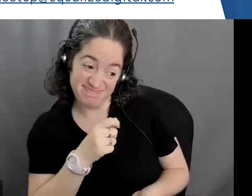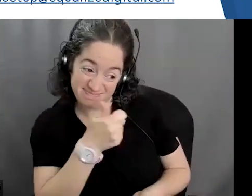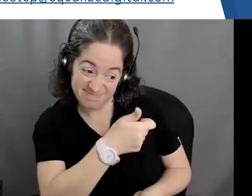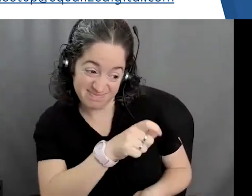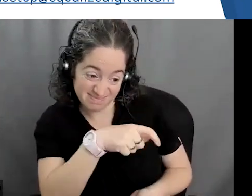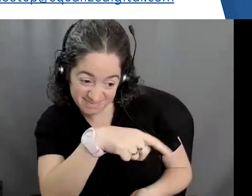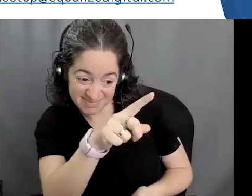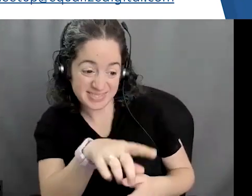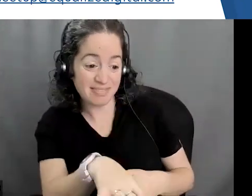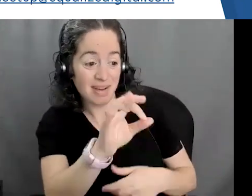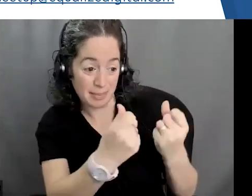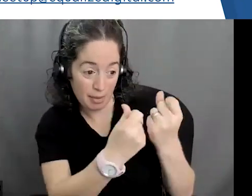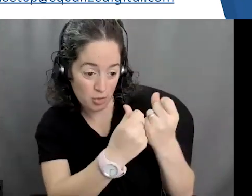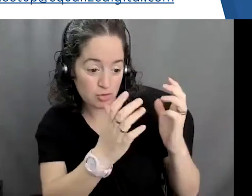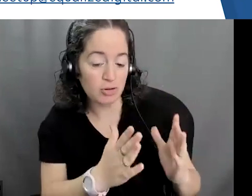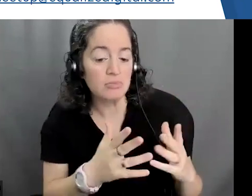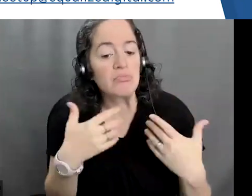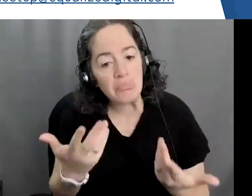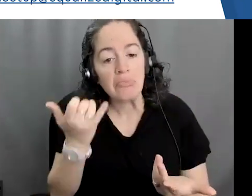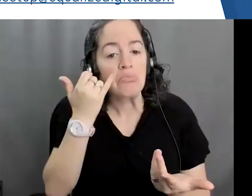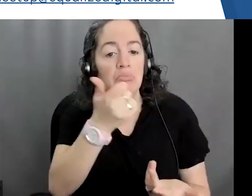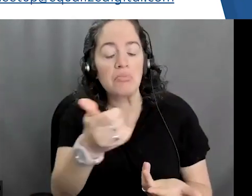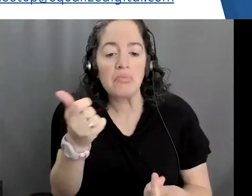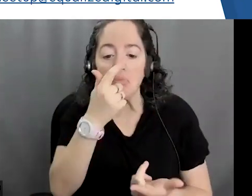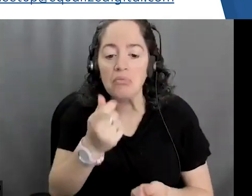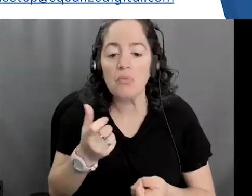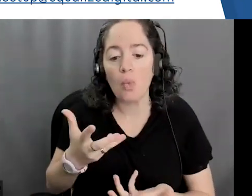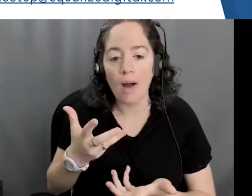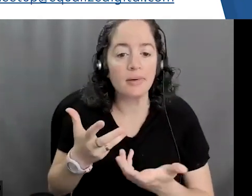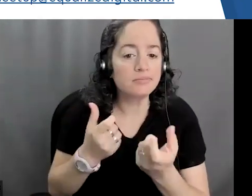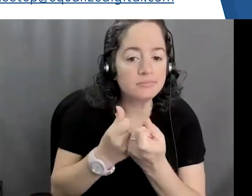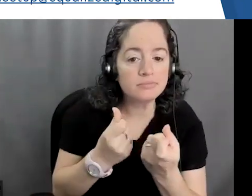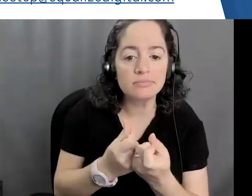in helping to support the accessibility of the meetup, we would very much appreciate it